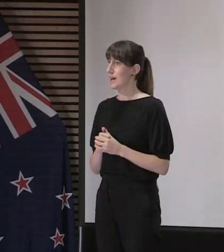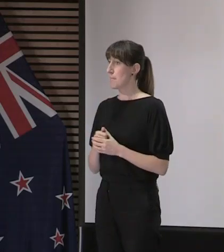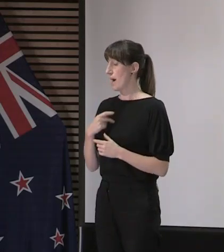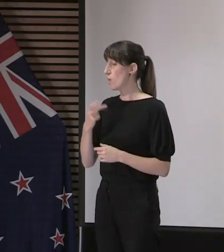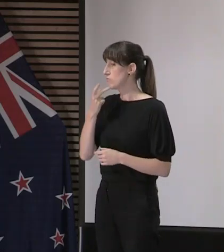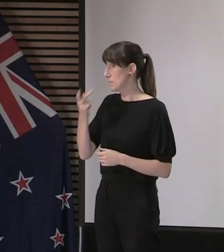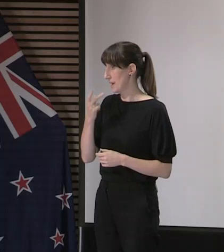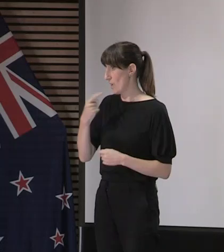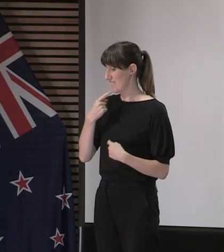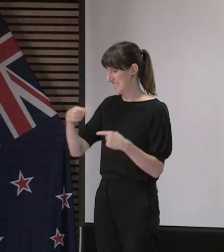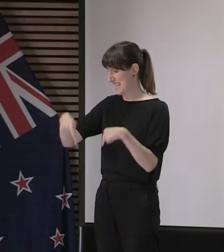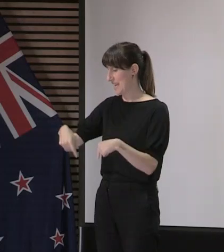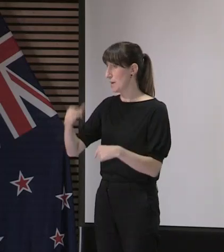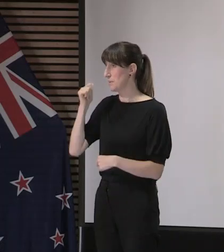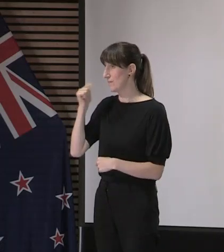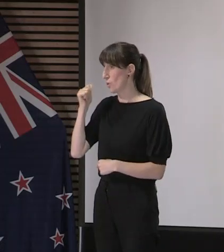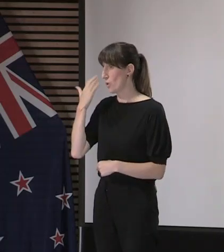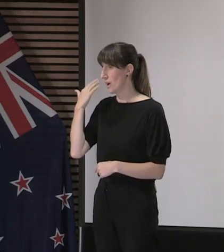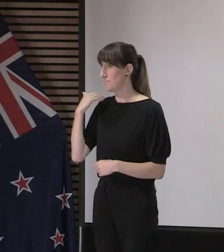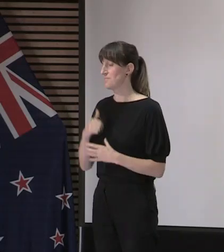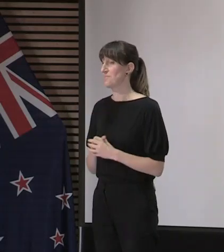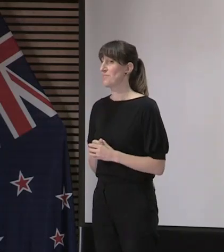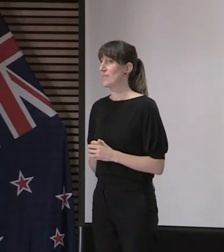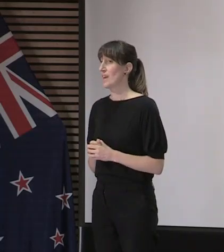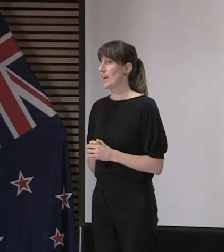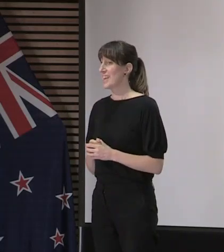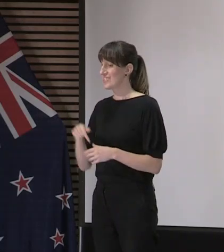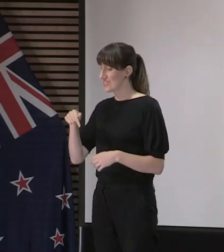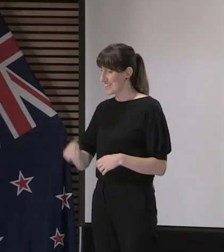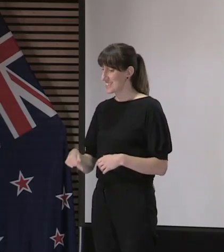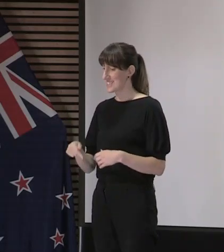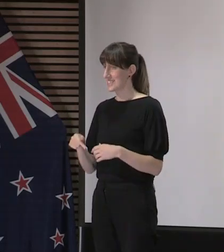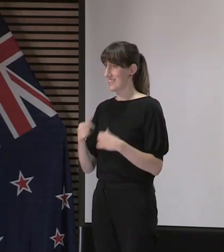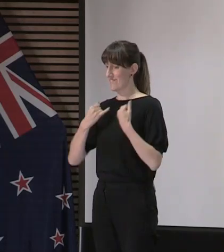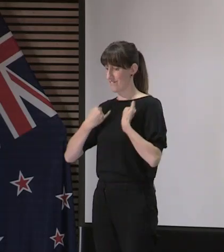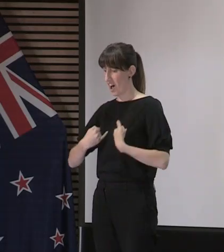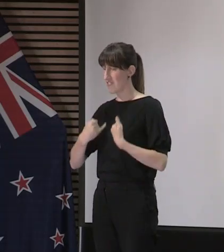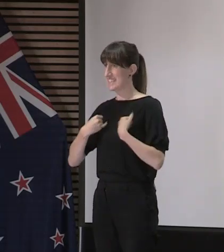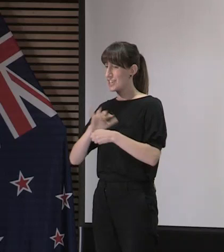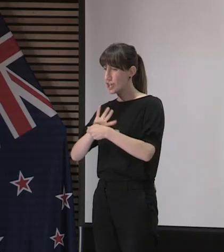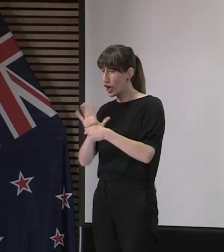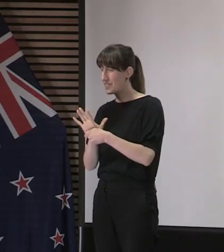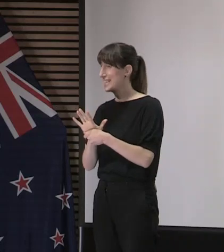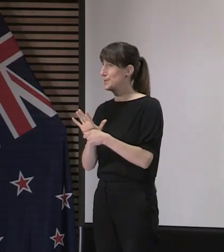the efforts we've made to get down to this small number of cases. However, to repeat a